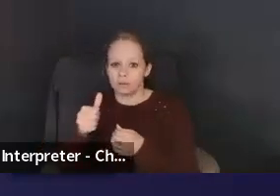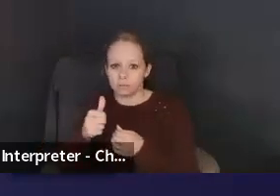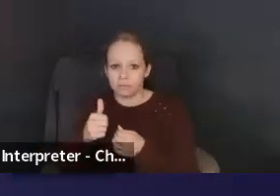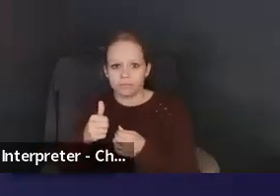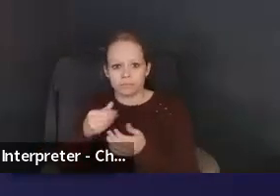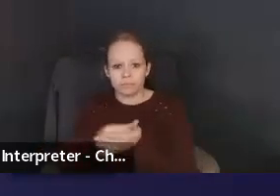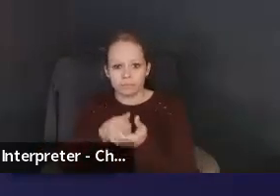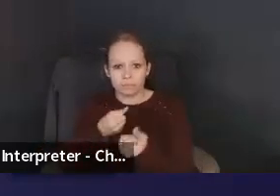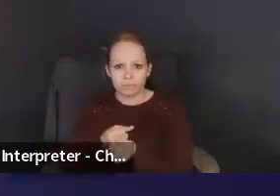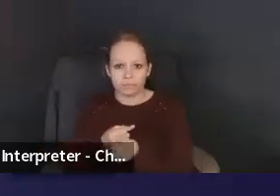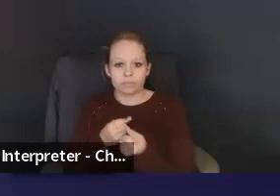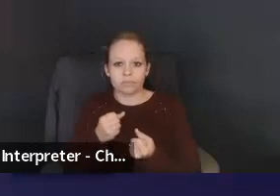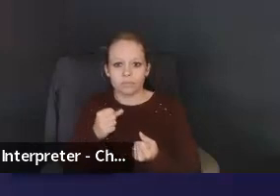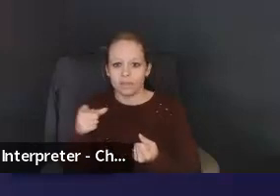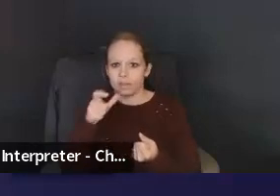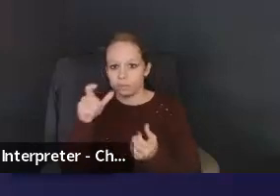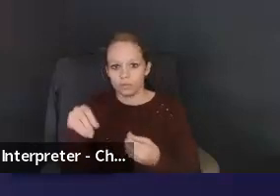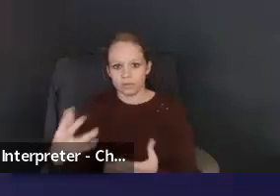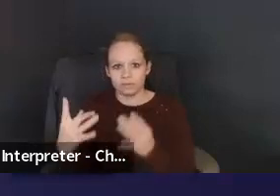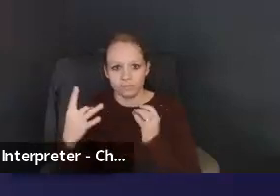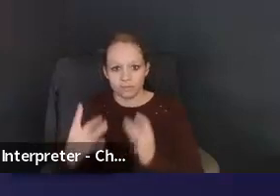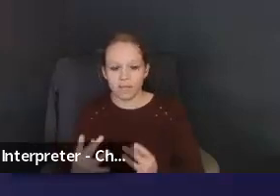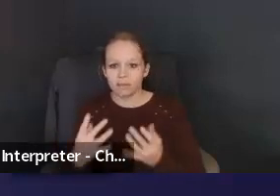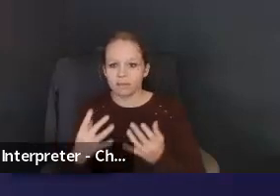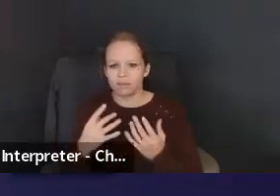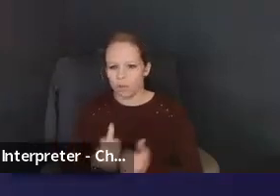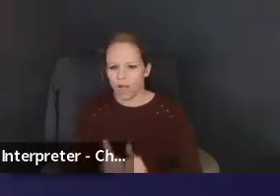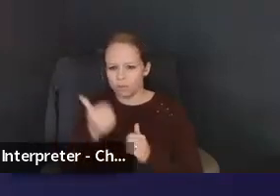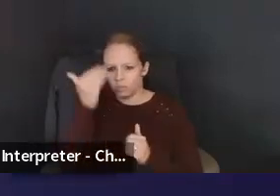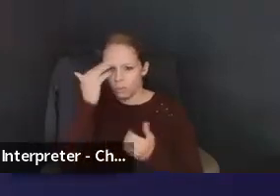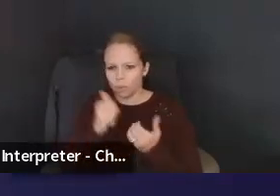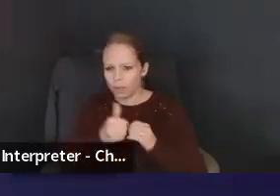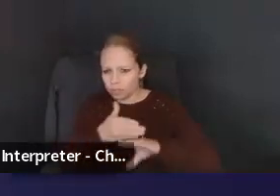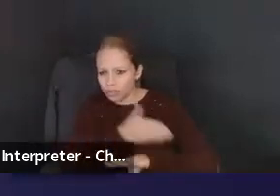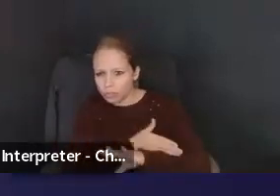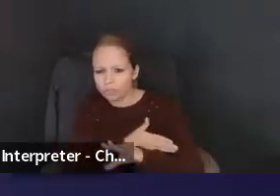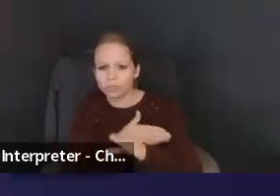on your proposal? Overall, how do you make improvements on grant writing without feedback